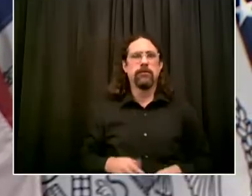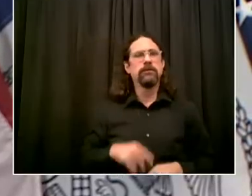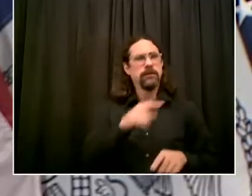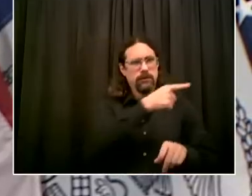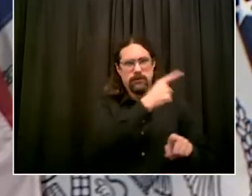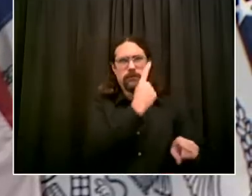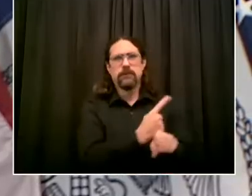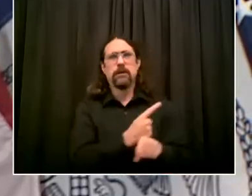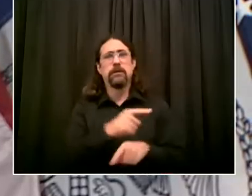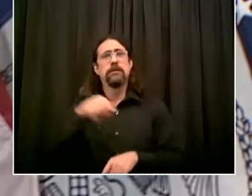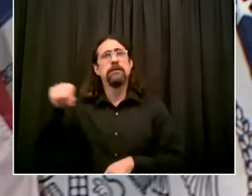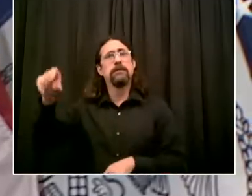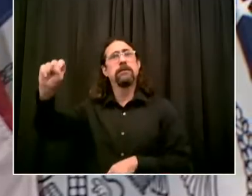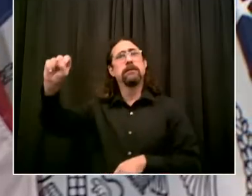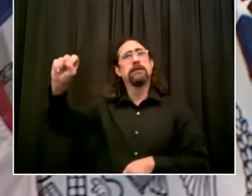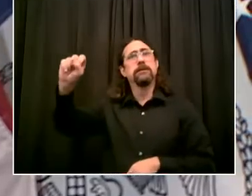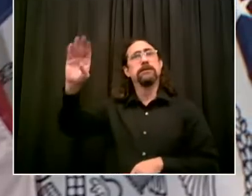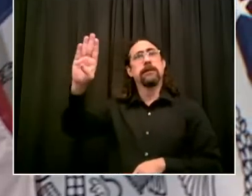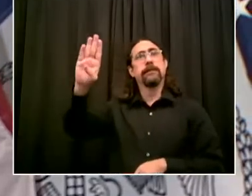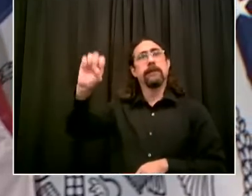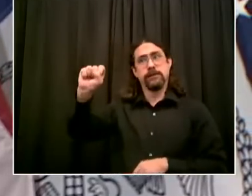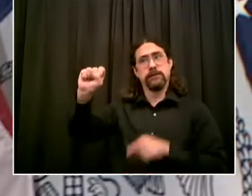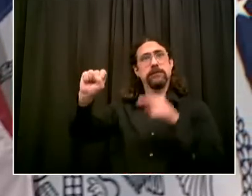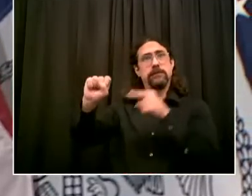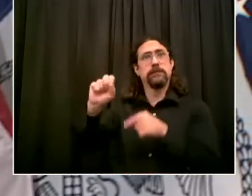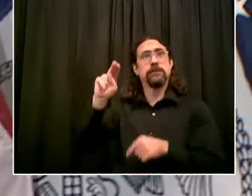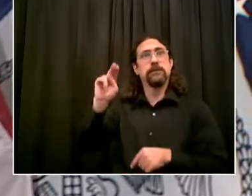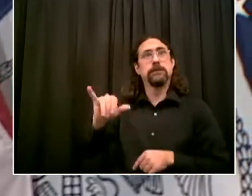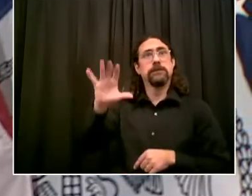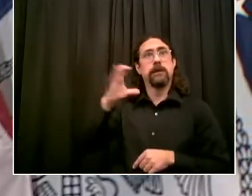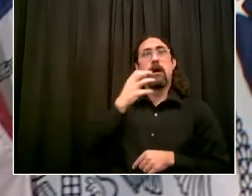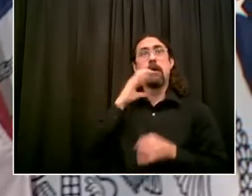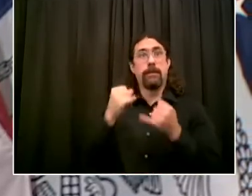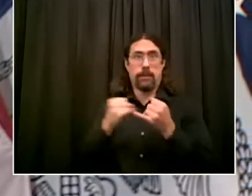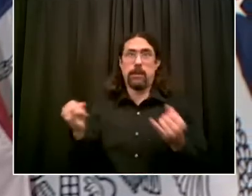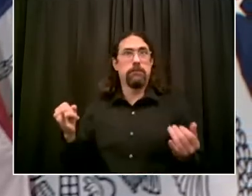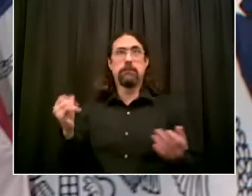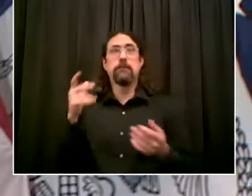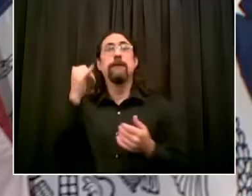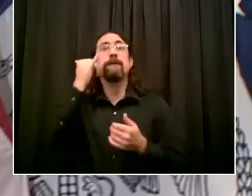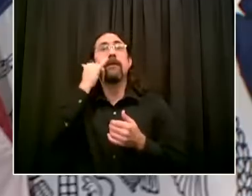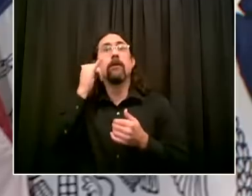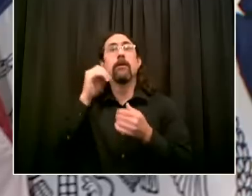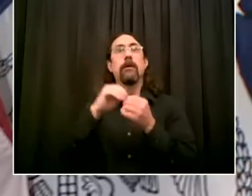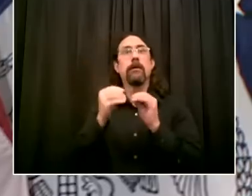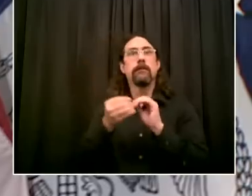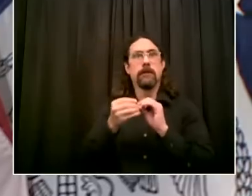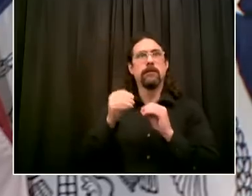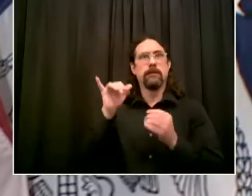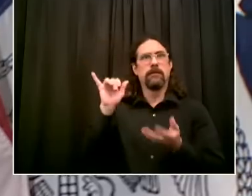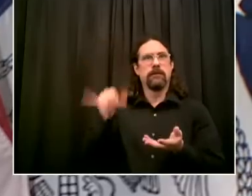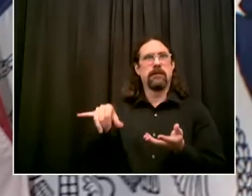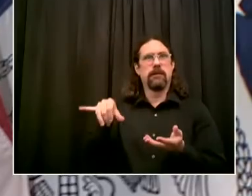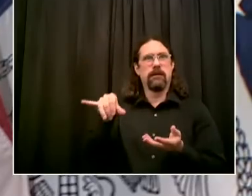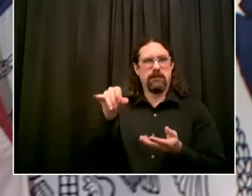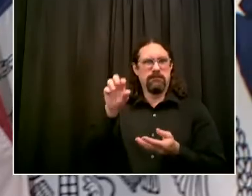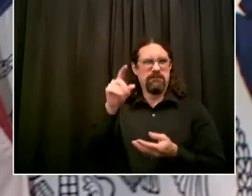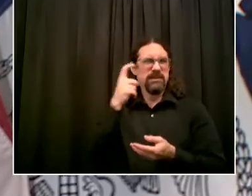REACH OUT TO US.